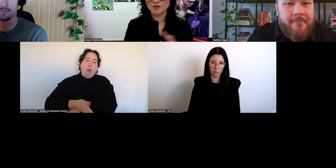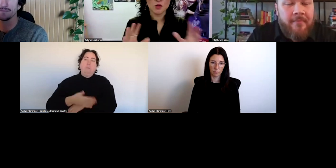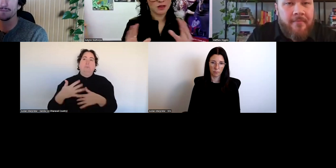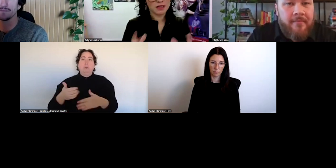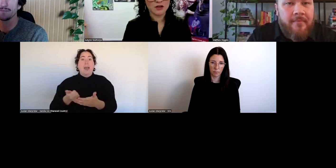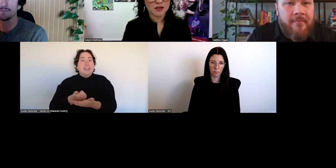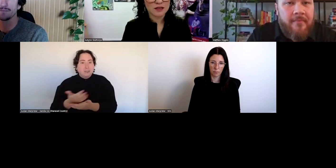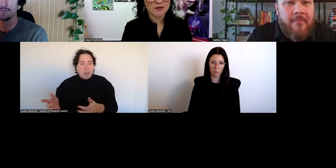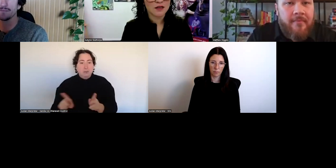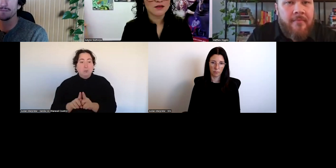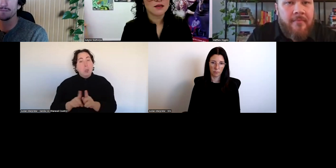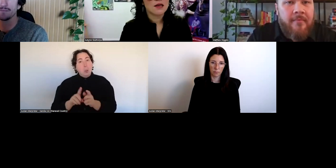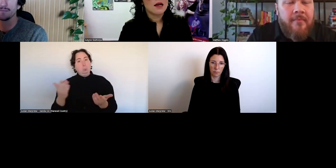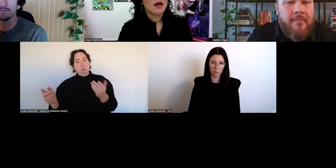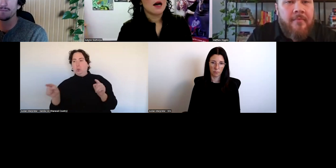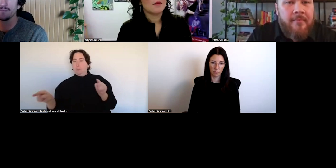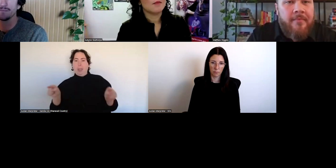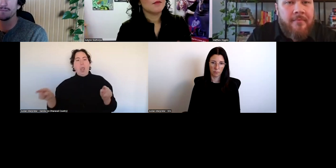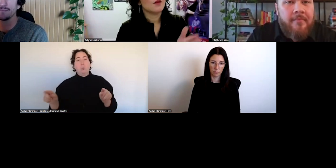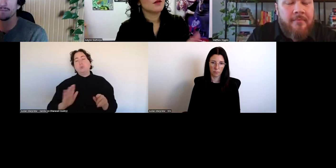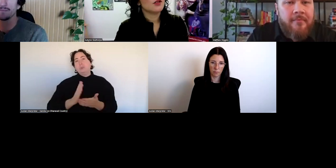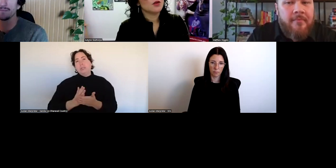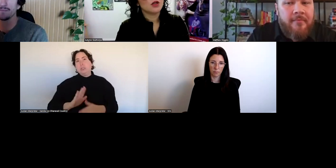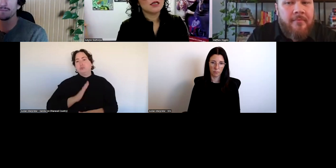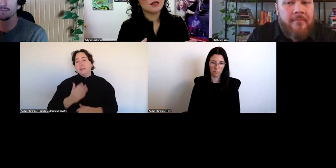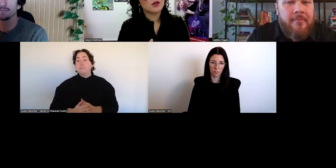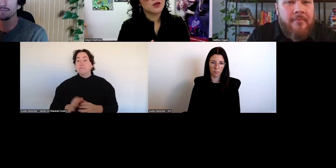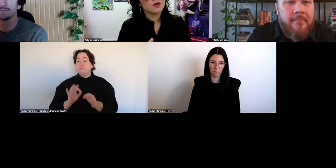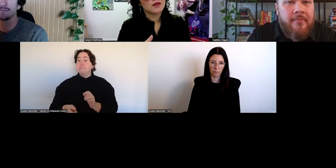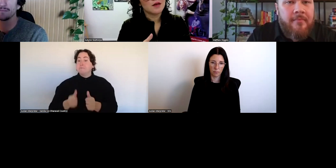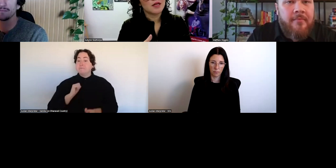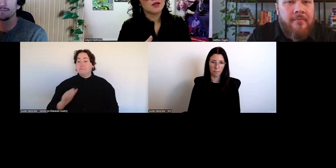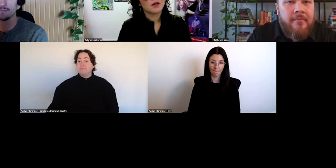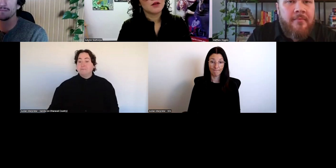it was really interesting for us. The regional context, too, with our major